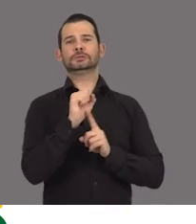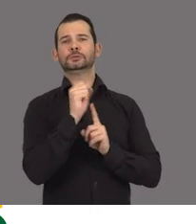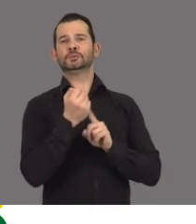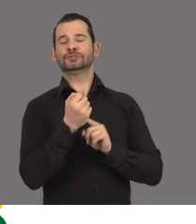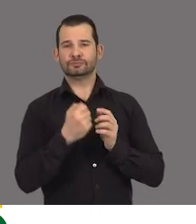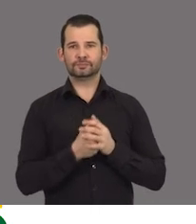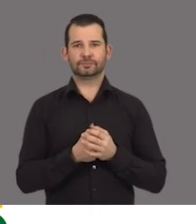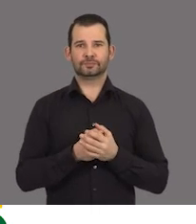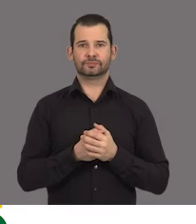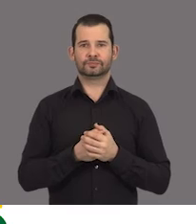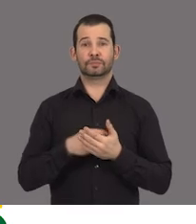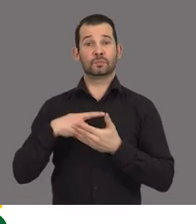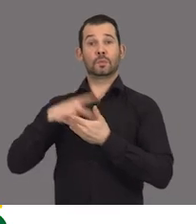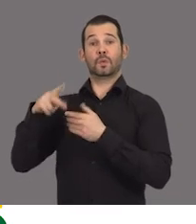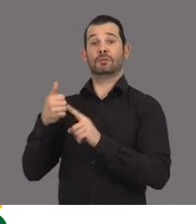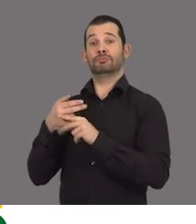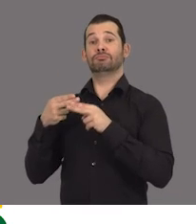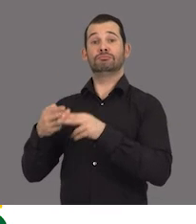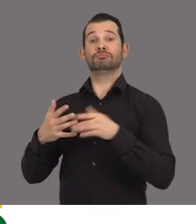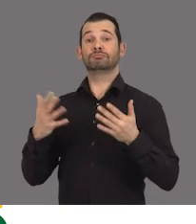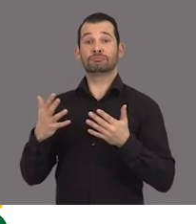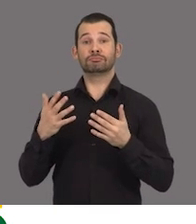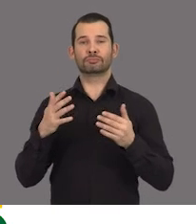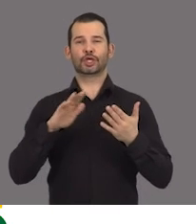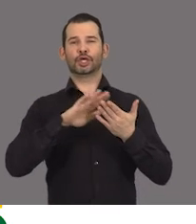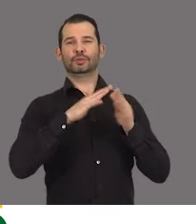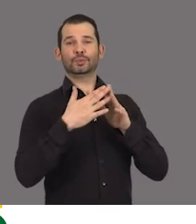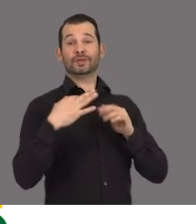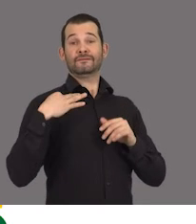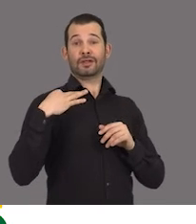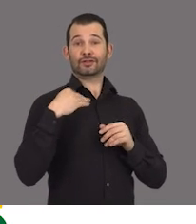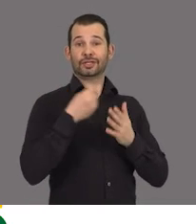The program is called the Community Volunteer Income Tax Program.